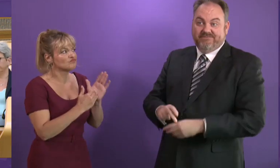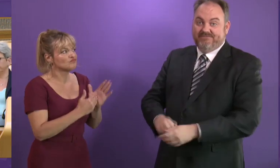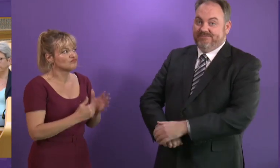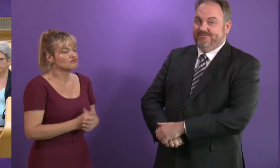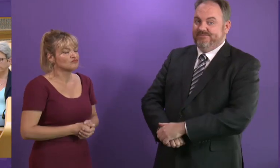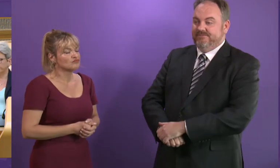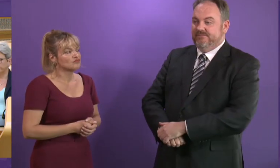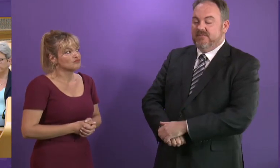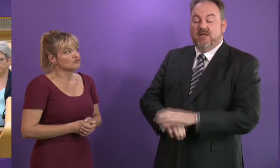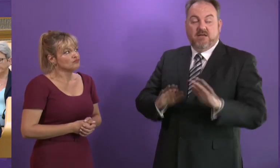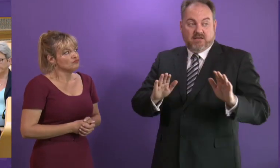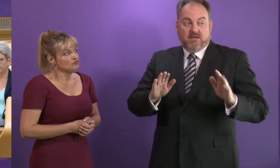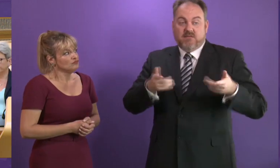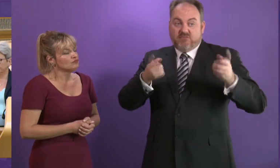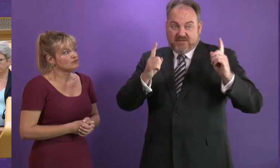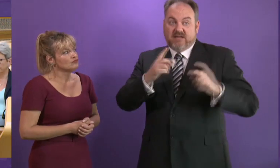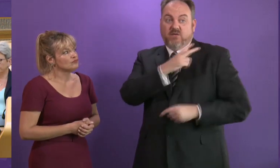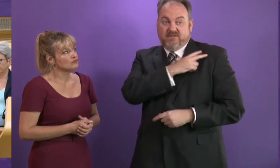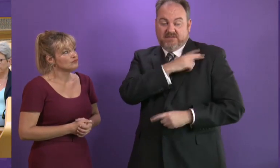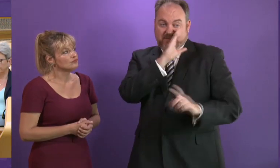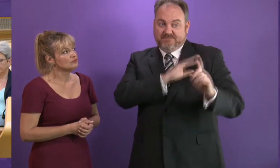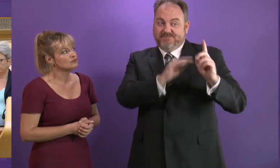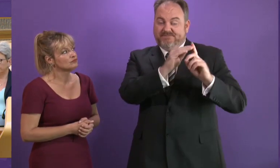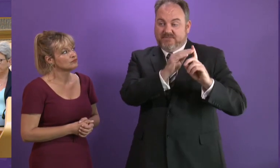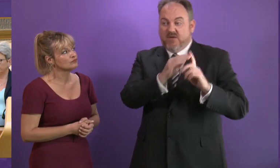More than three years ago, the Scottish Conservatives held a debate in this Parliament calling for